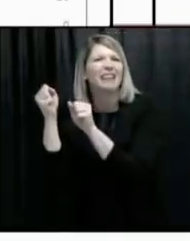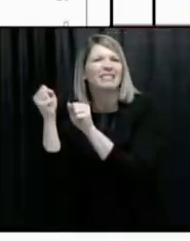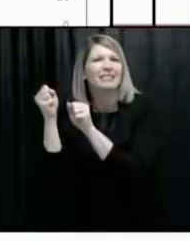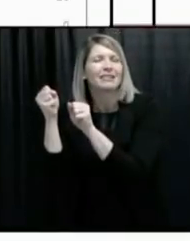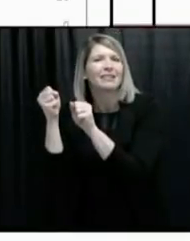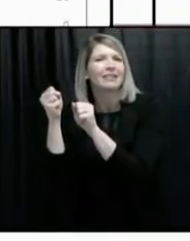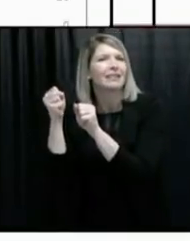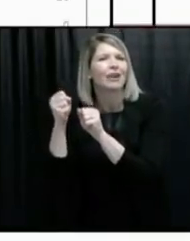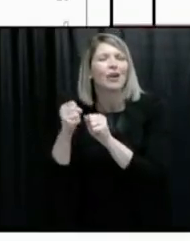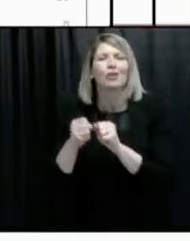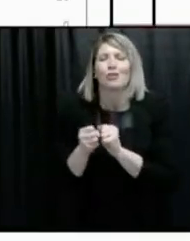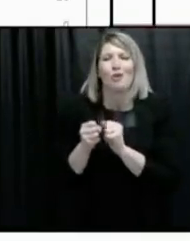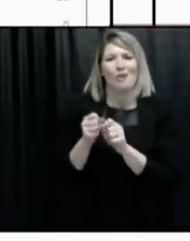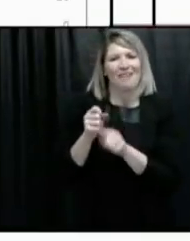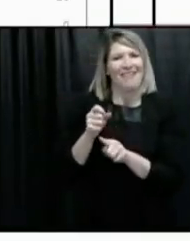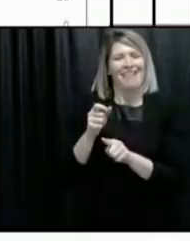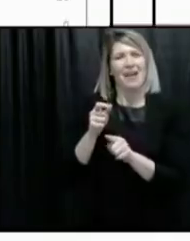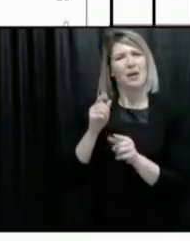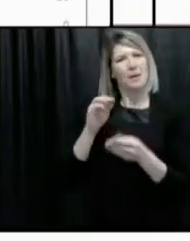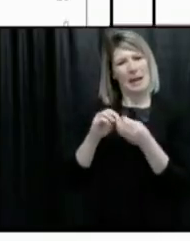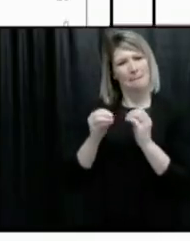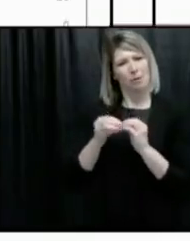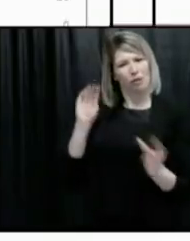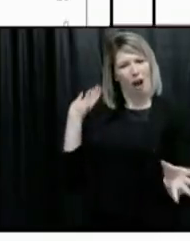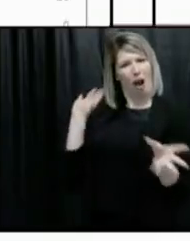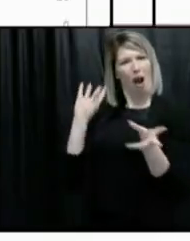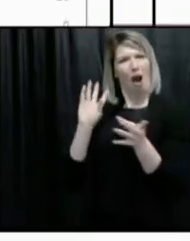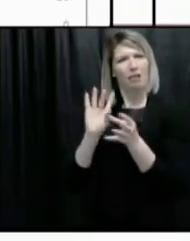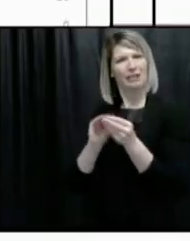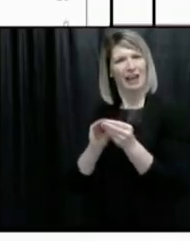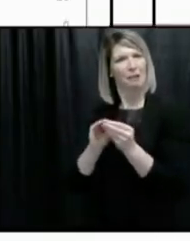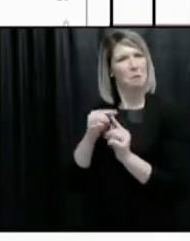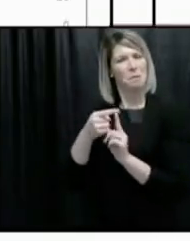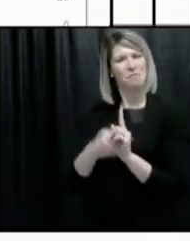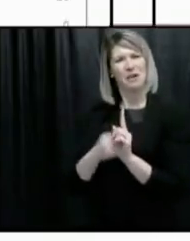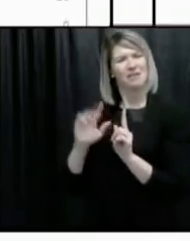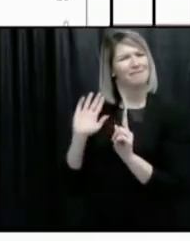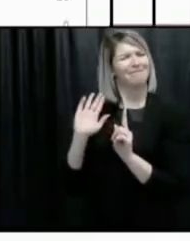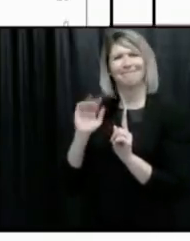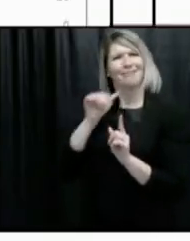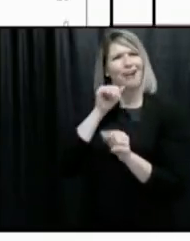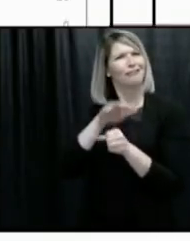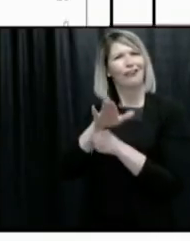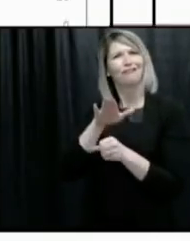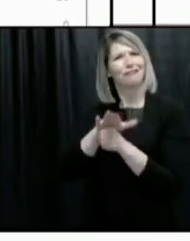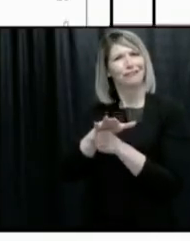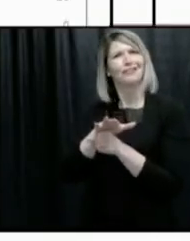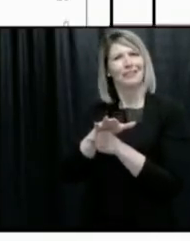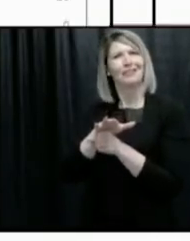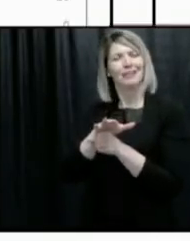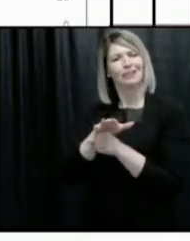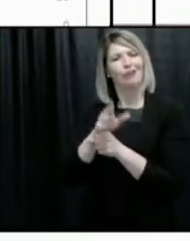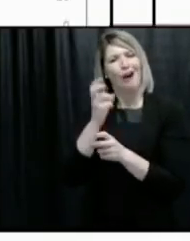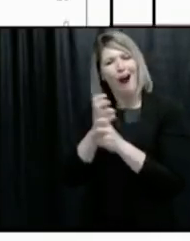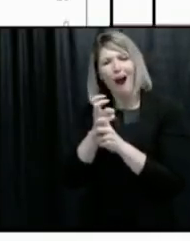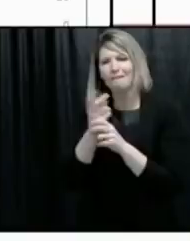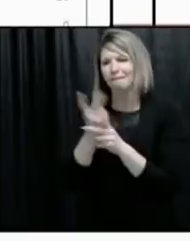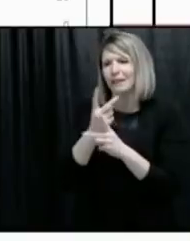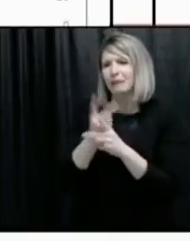JUST STAKES ONE SMALL INDISCRETION IN A LARGE SETTING TO LOSE CONTROL IN A SMALL PLACE